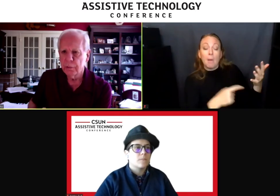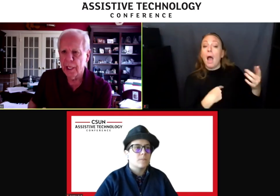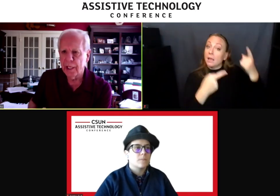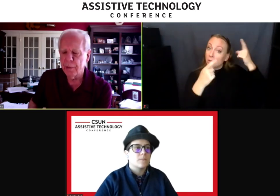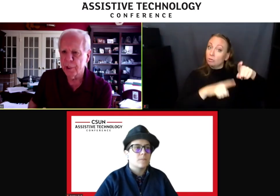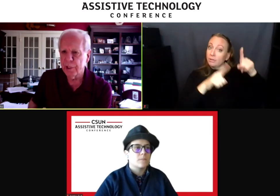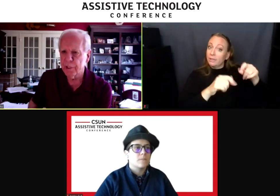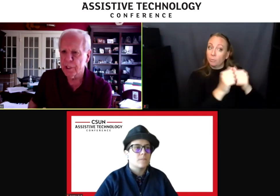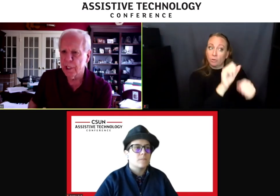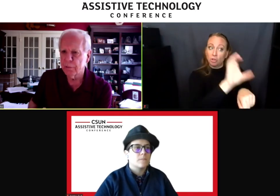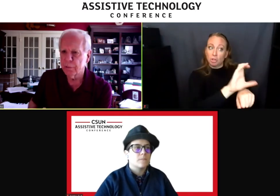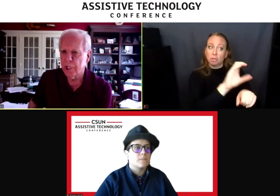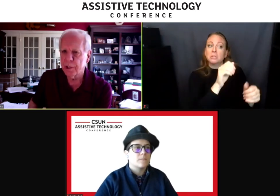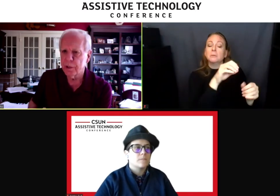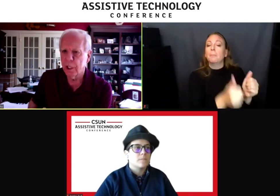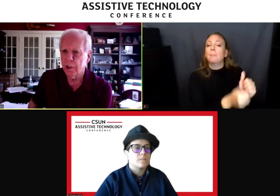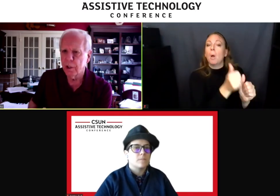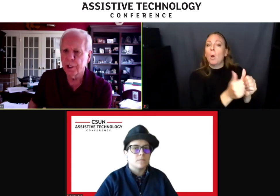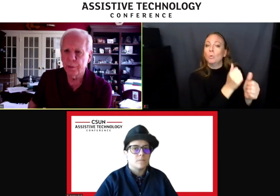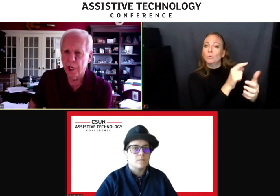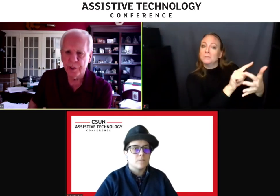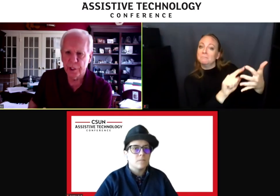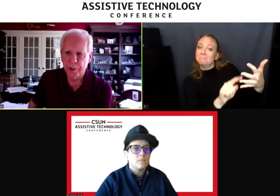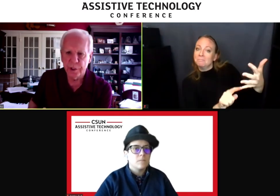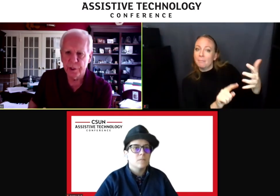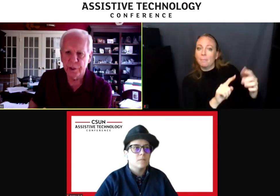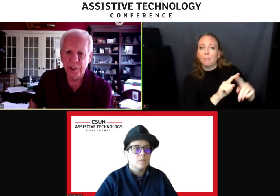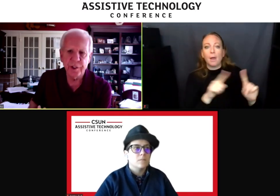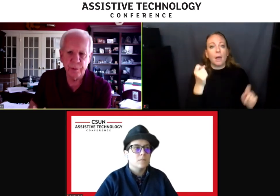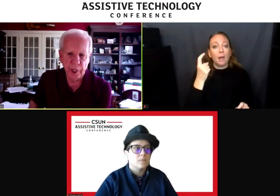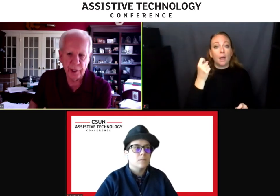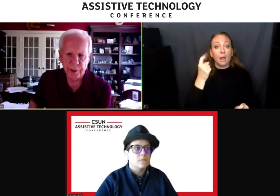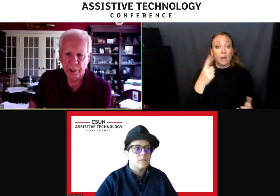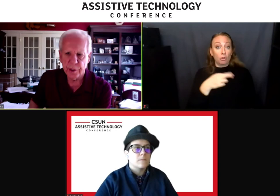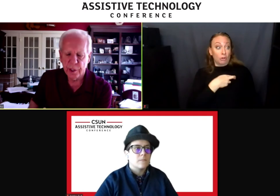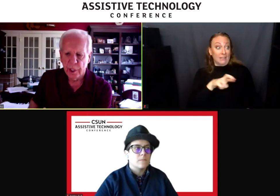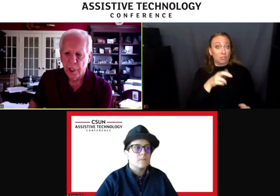And I believe it's a learning process, it's a teaching process.